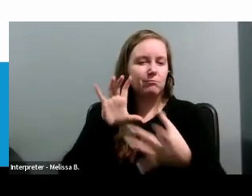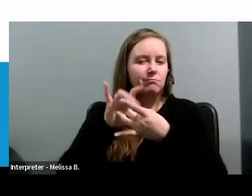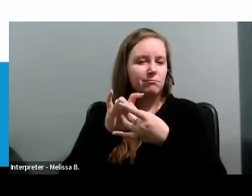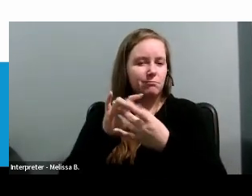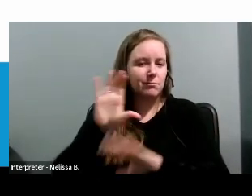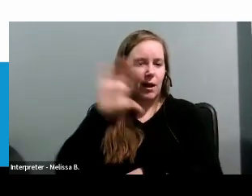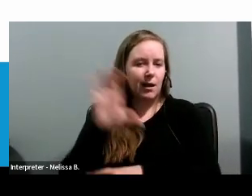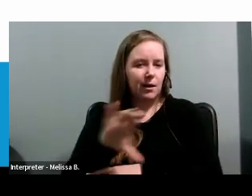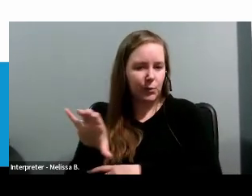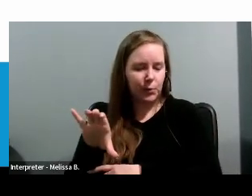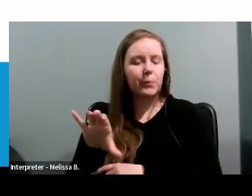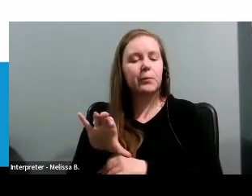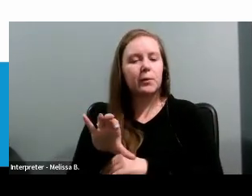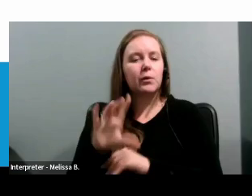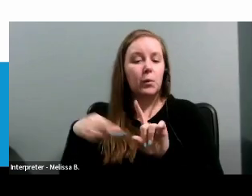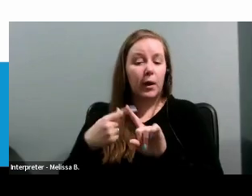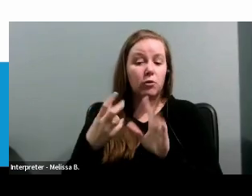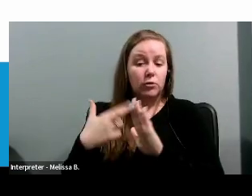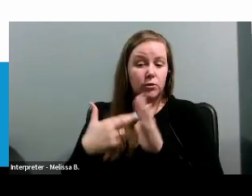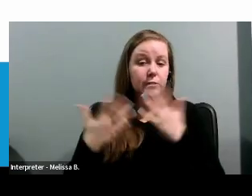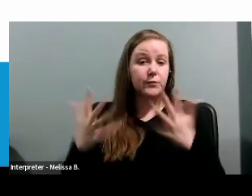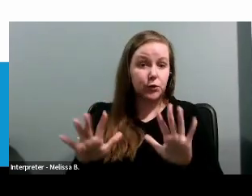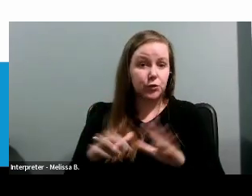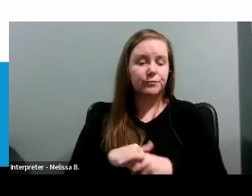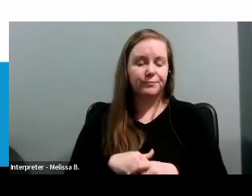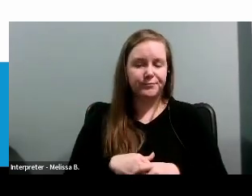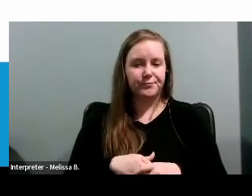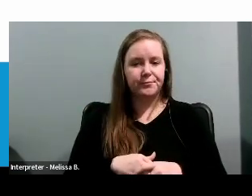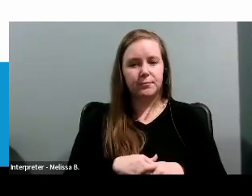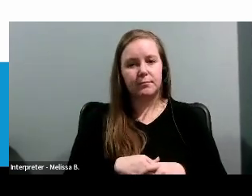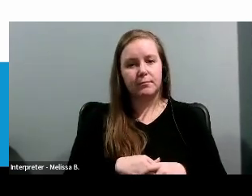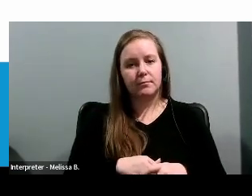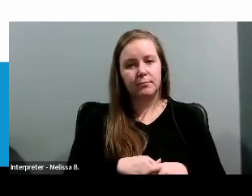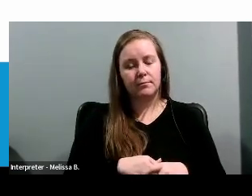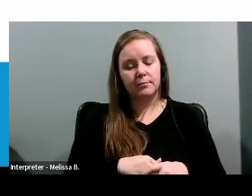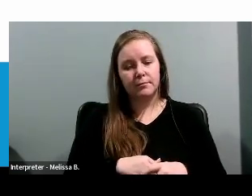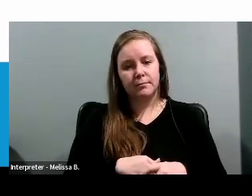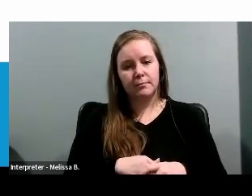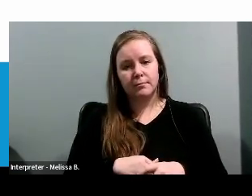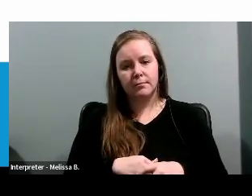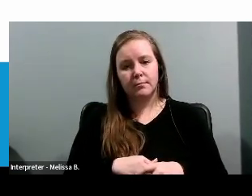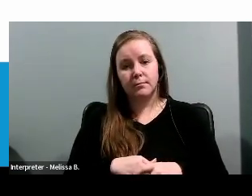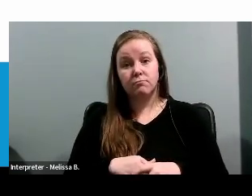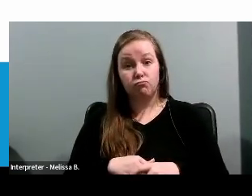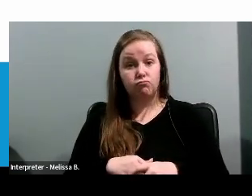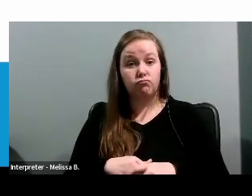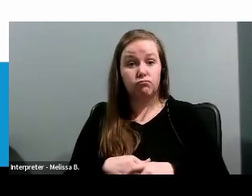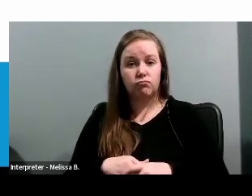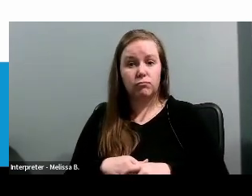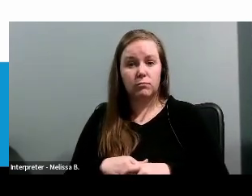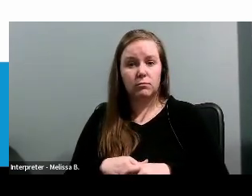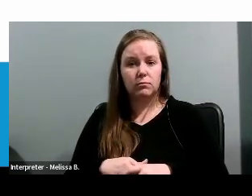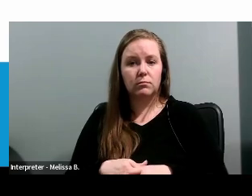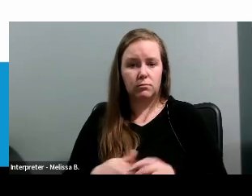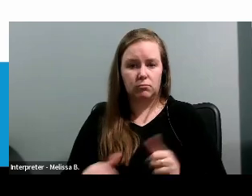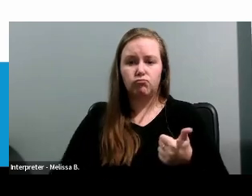Shannon Spencer (she/her): Also, yeah, so… When registering as well, too, you can identify your accommodation needs.